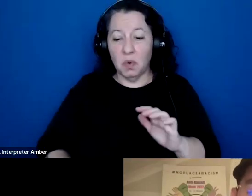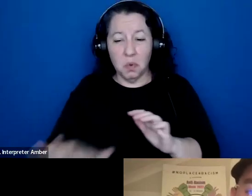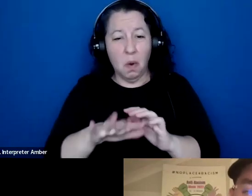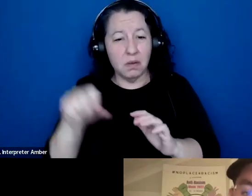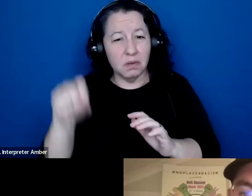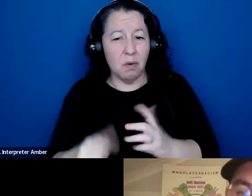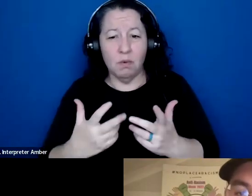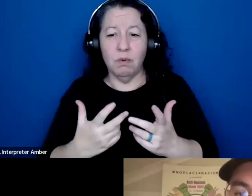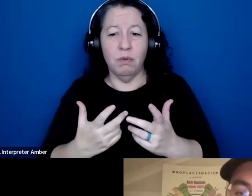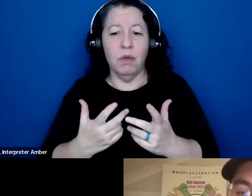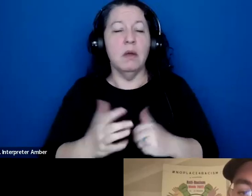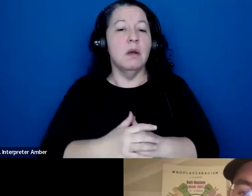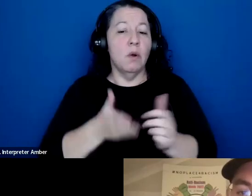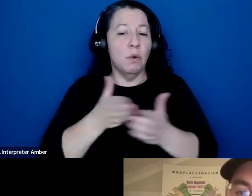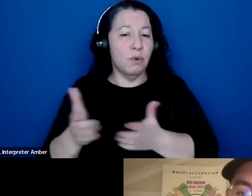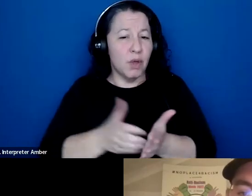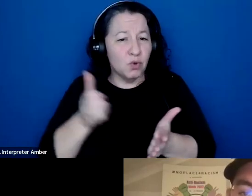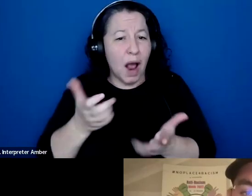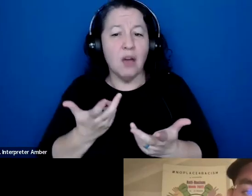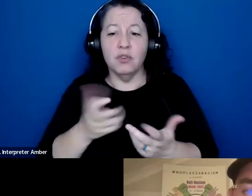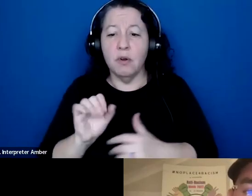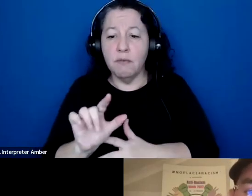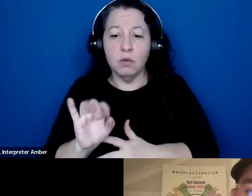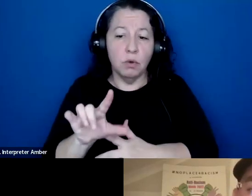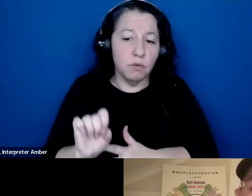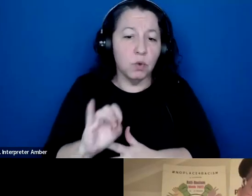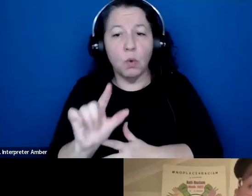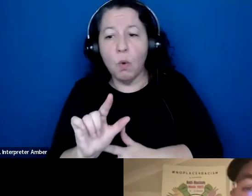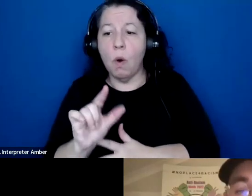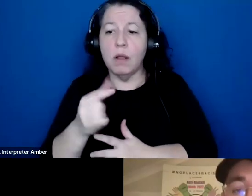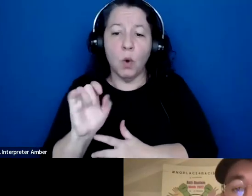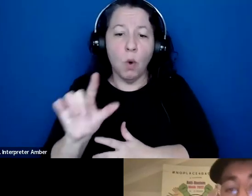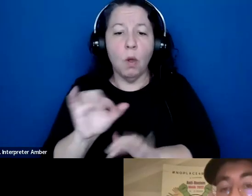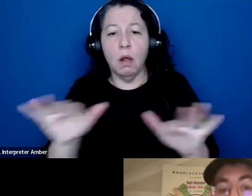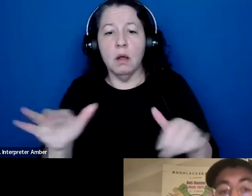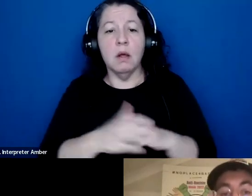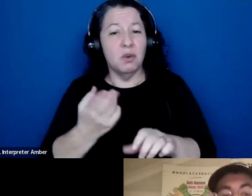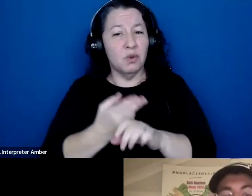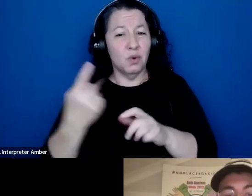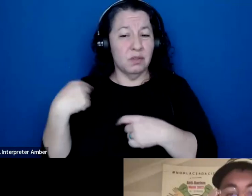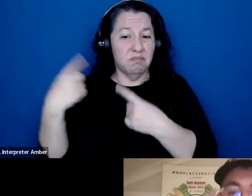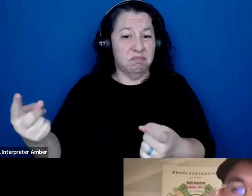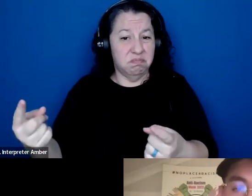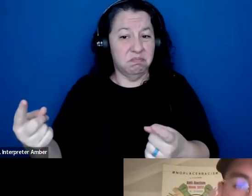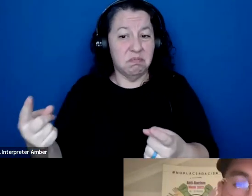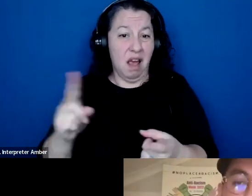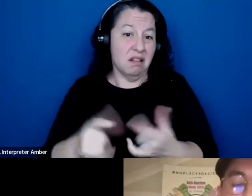And through the extraction of fossil fuels and other natural resources which have been used historically and up until now to spur the economic